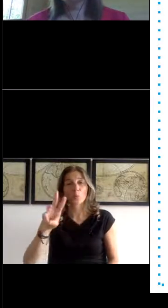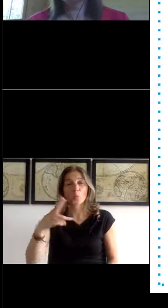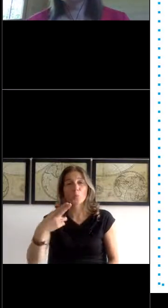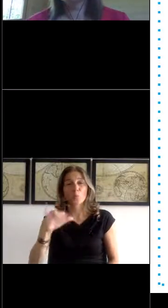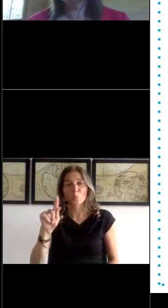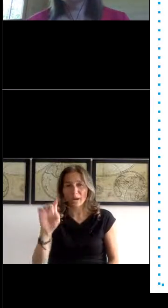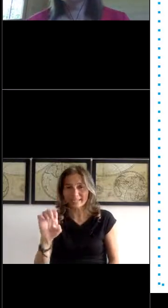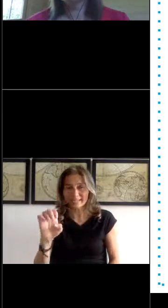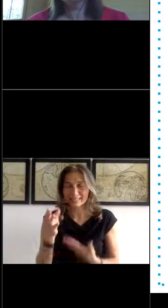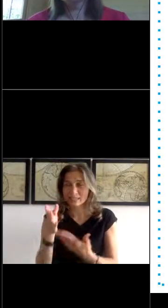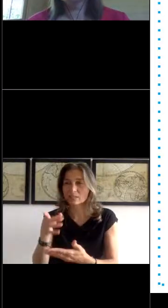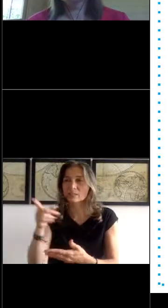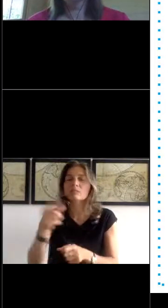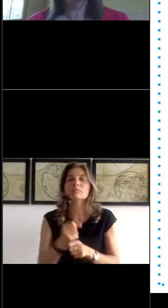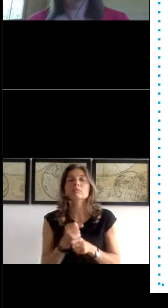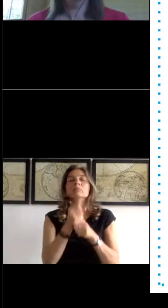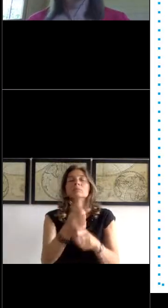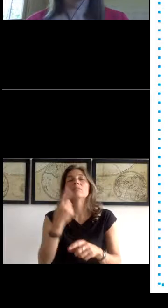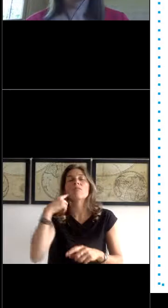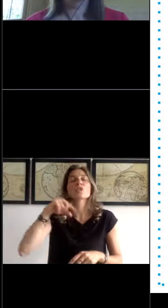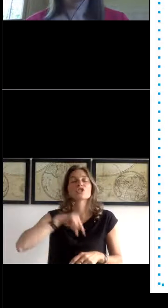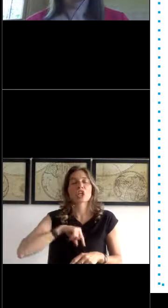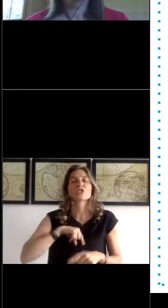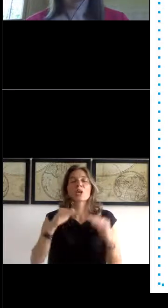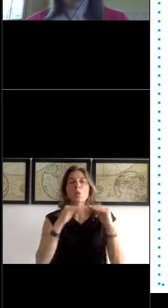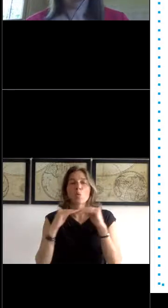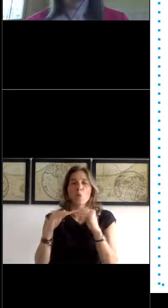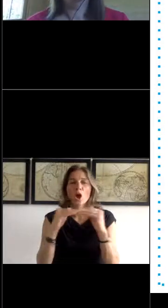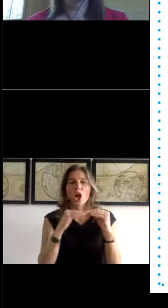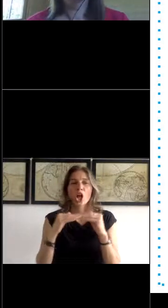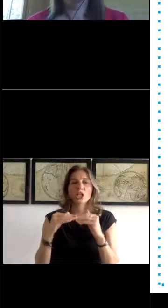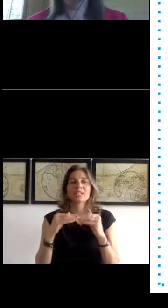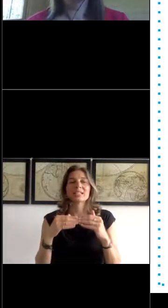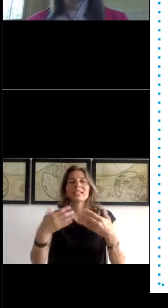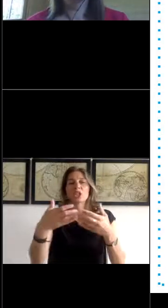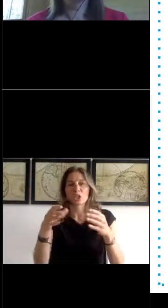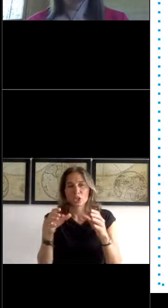to go for a couple of days to visit the campus, the city,